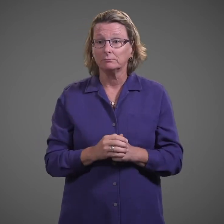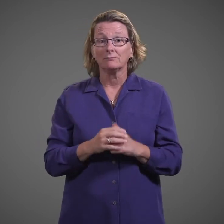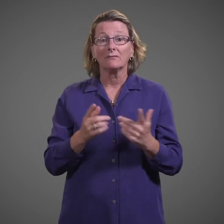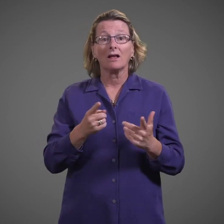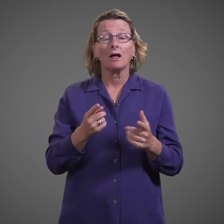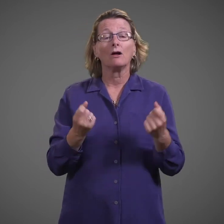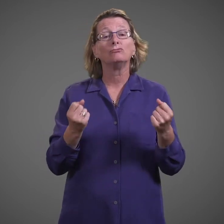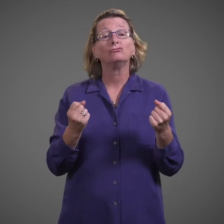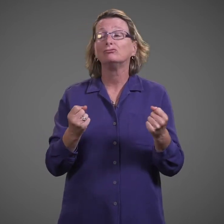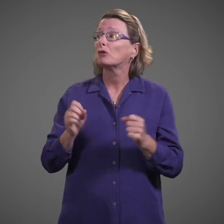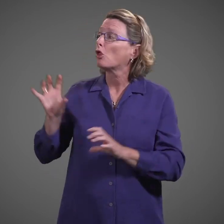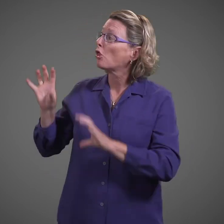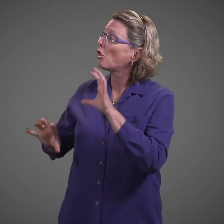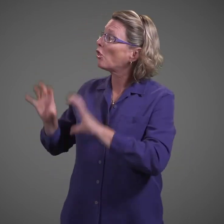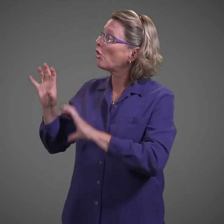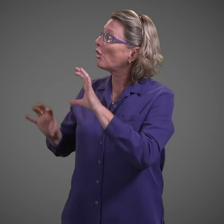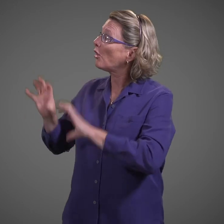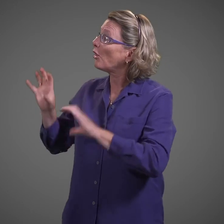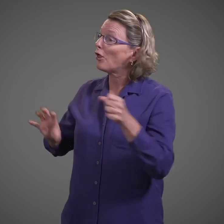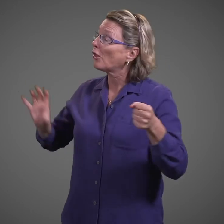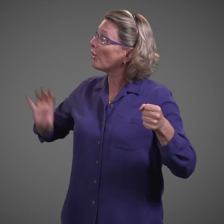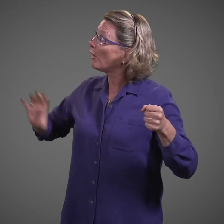Avoid having long conversations while you are driving.